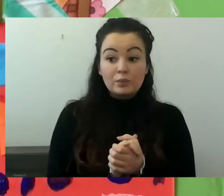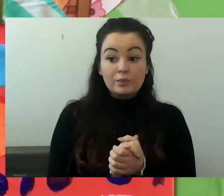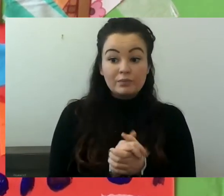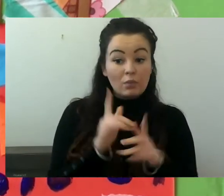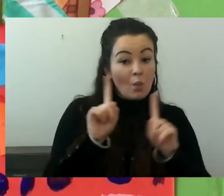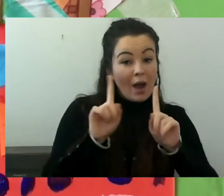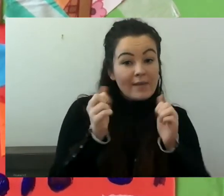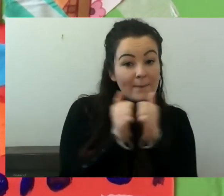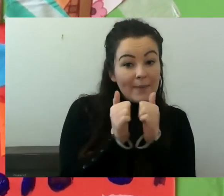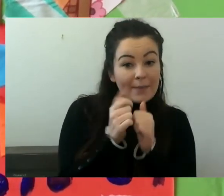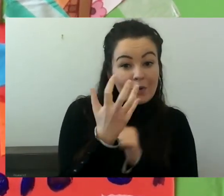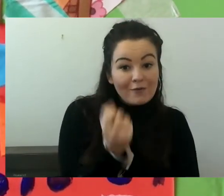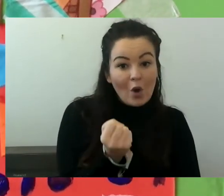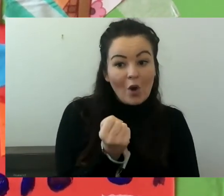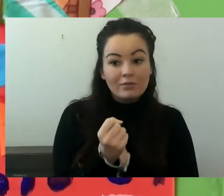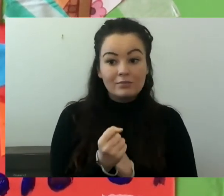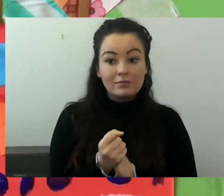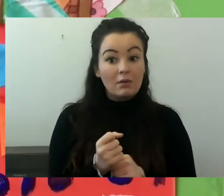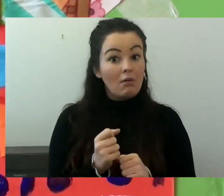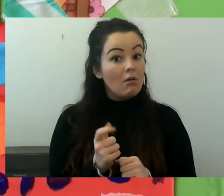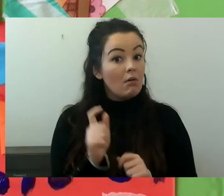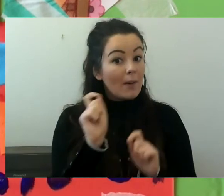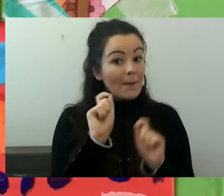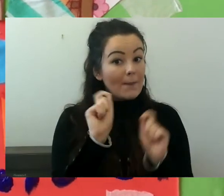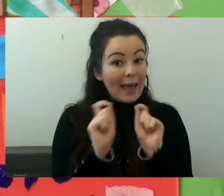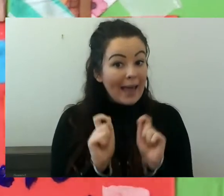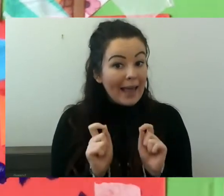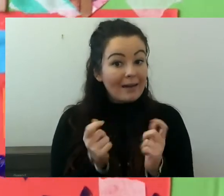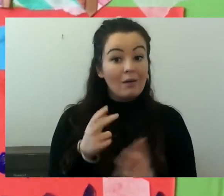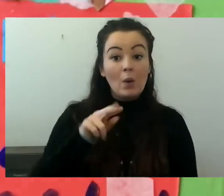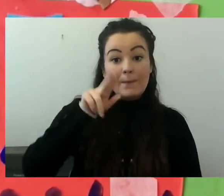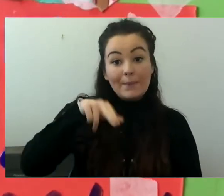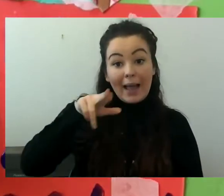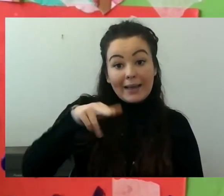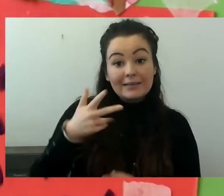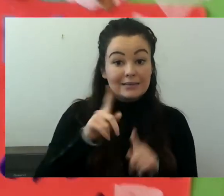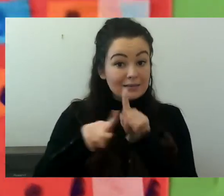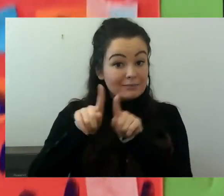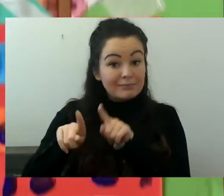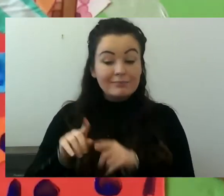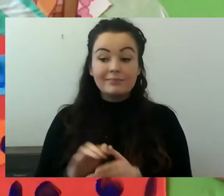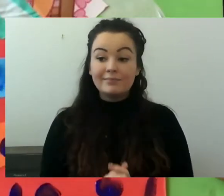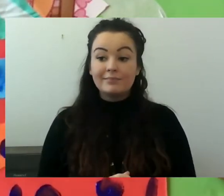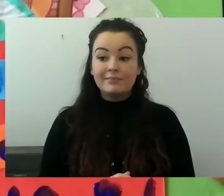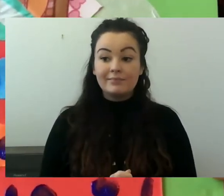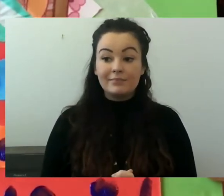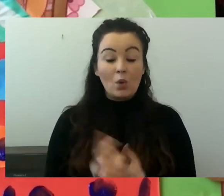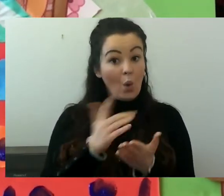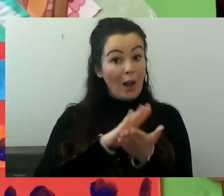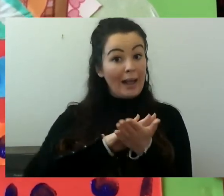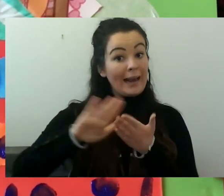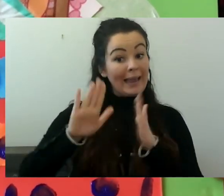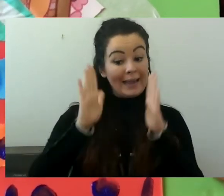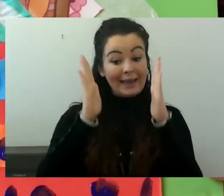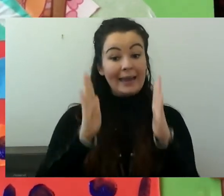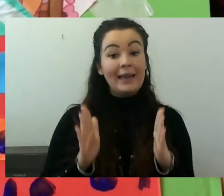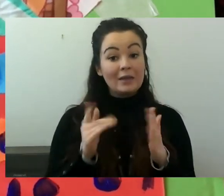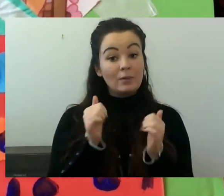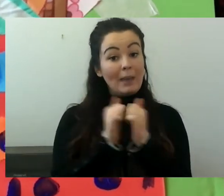use whatever papers you've got, pens. You can do it all in paint if you prefer or just keep it clean